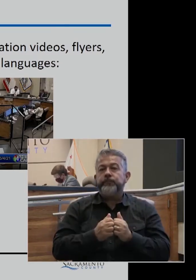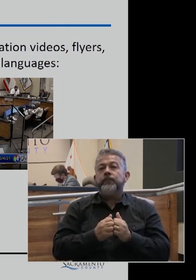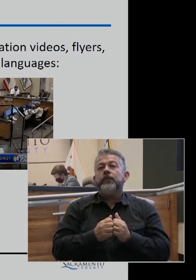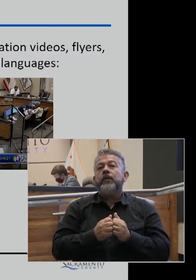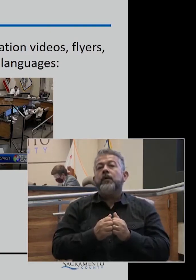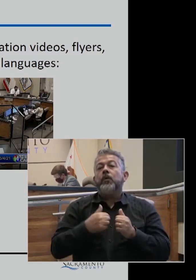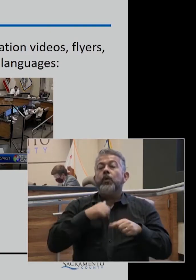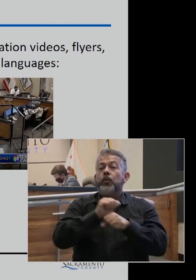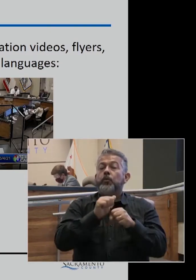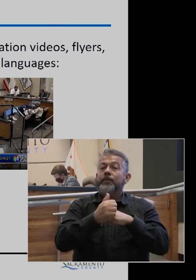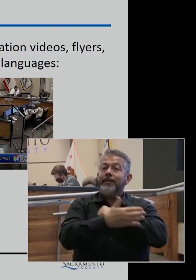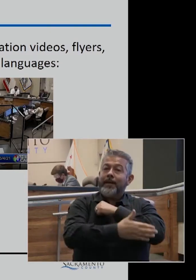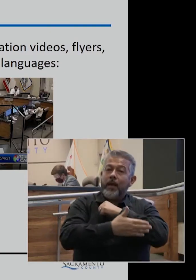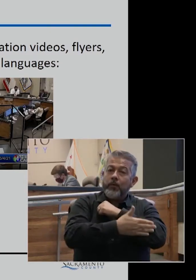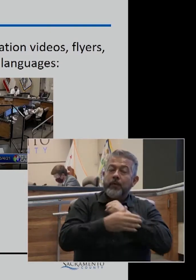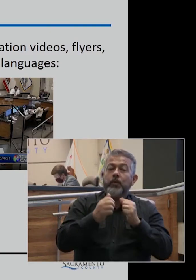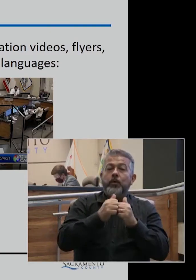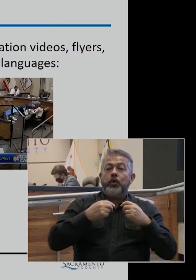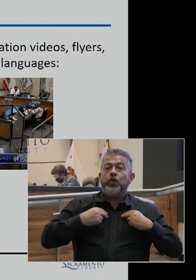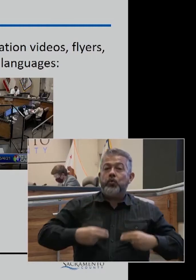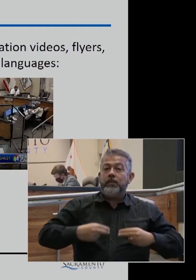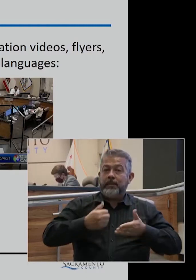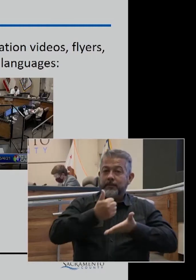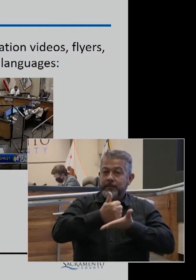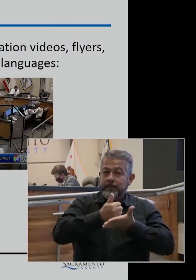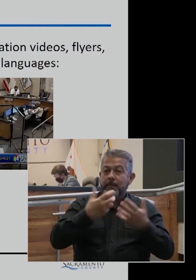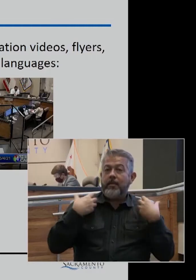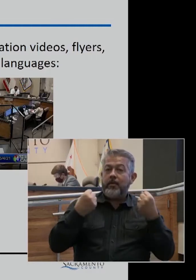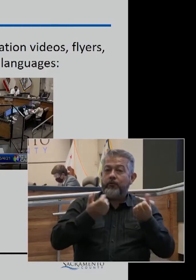DEPARTMENT OF HUMAN ASSISTANCE AND HEALTH SERVICES FOR